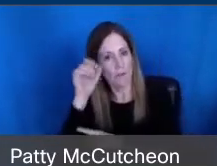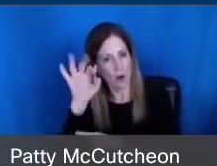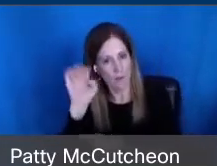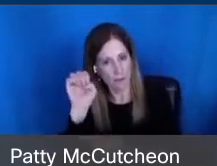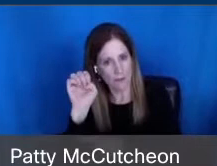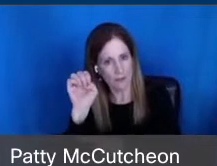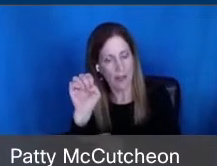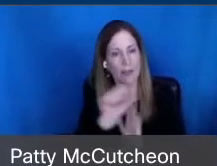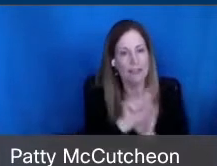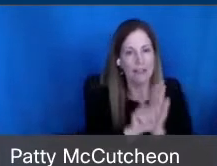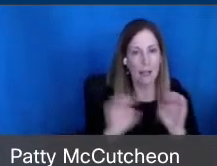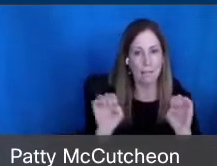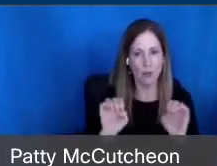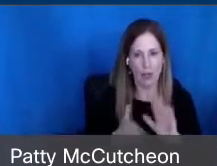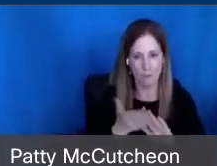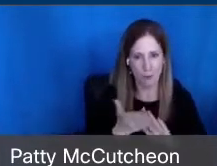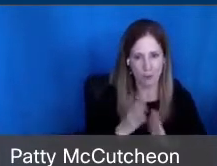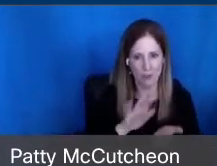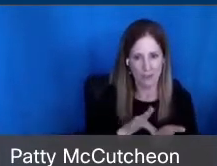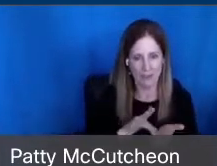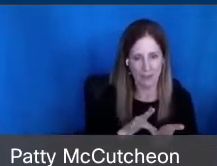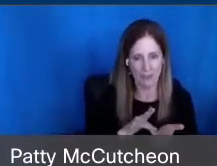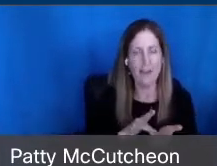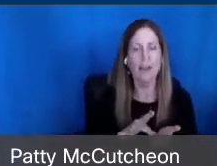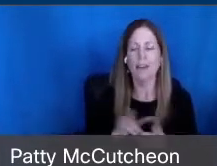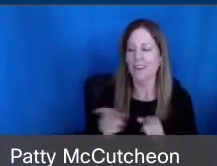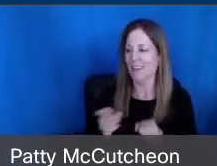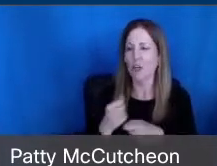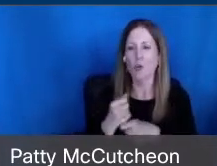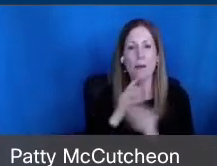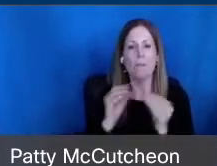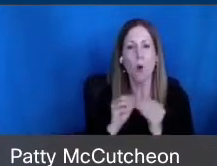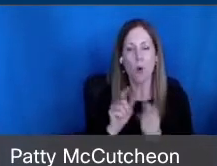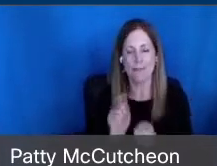Operations Center created a more dynamic version of some of the data from the Health Department's